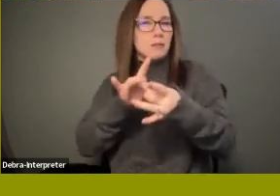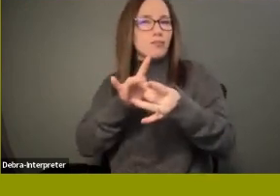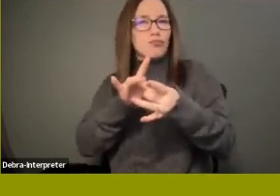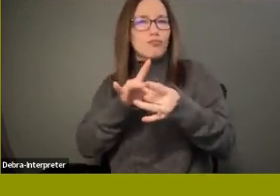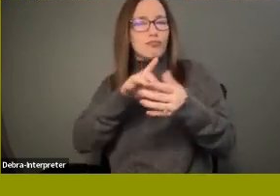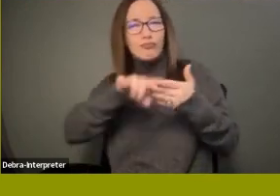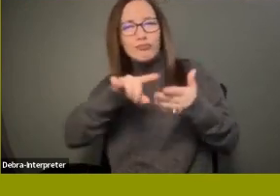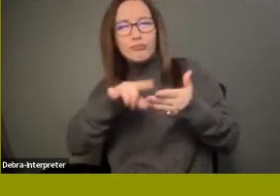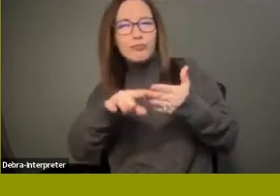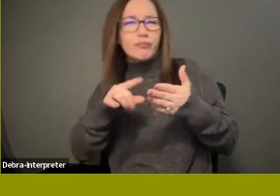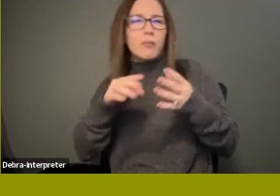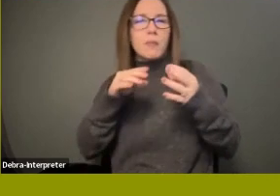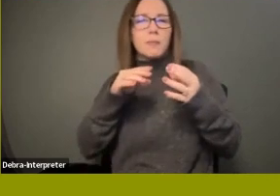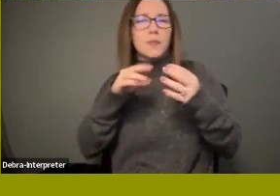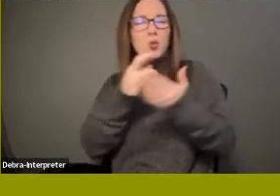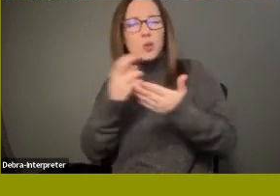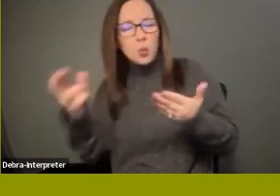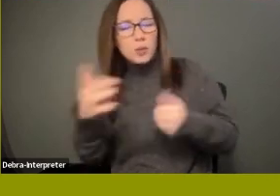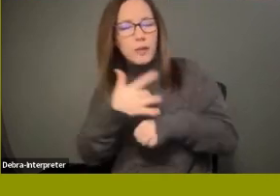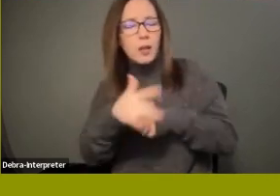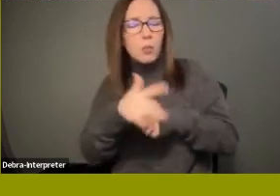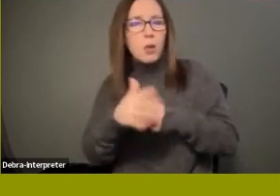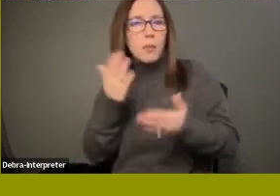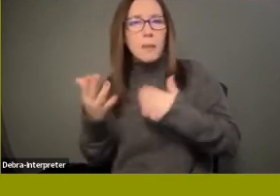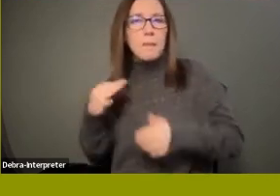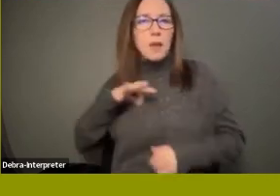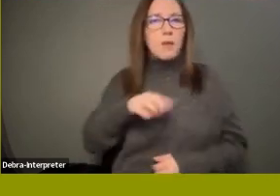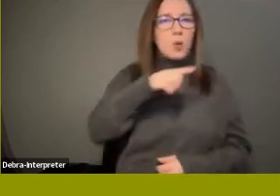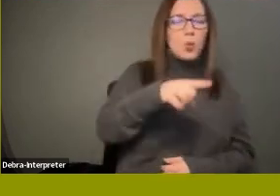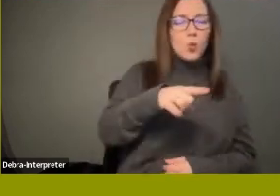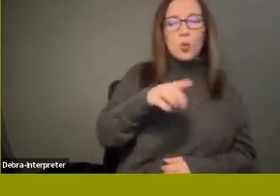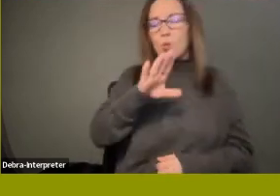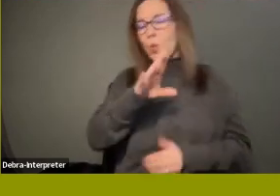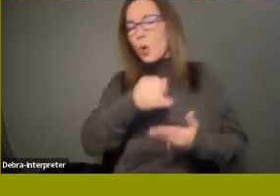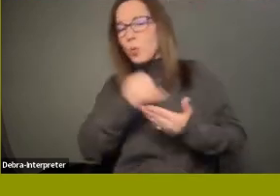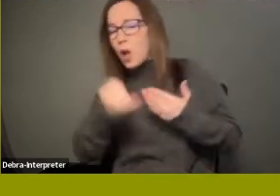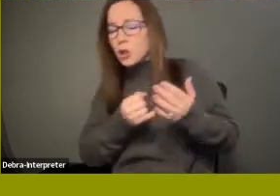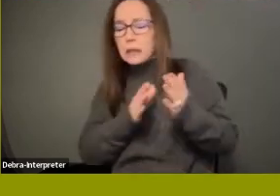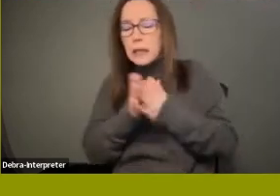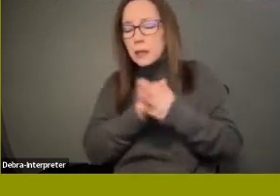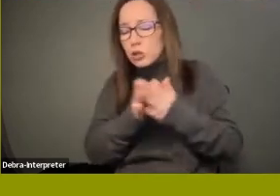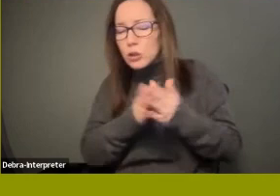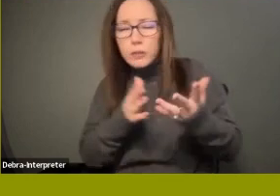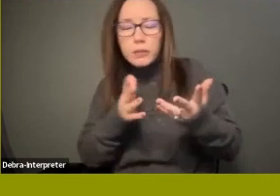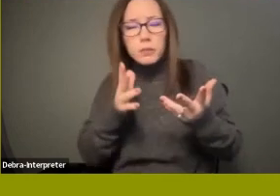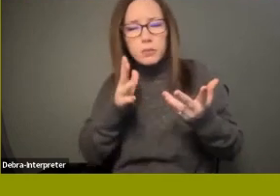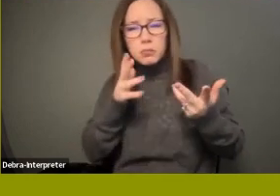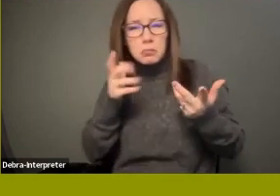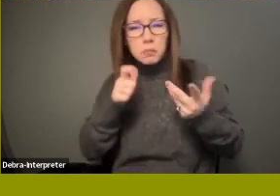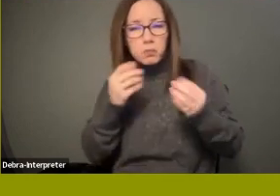right now. No worries there are plenty opportunities to be able to connect and find out more about the things and the resources that might be helpful to you,